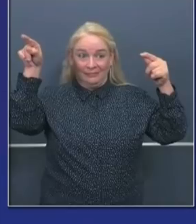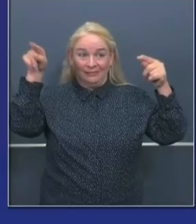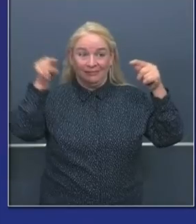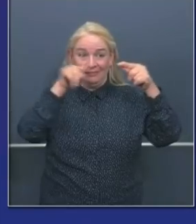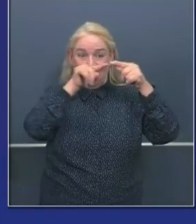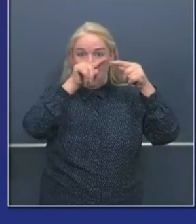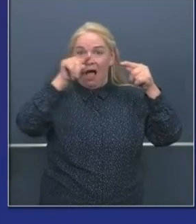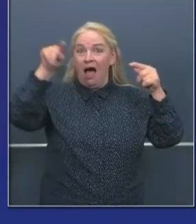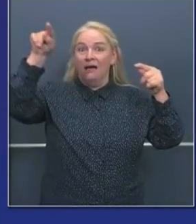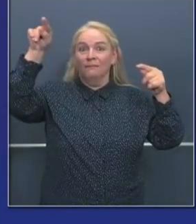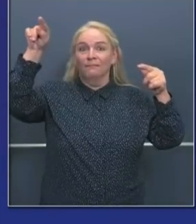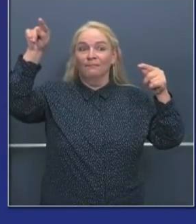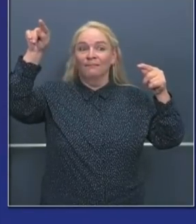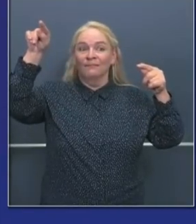IT HAS BEEN 6.9%.